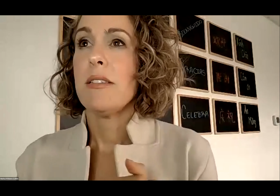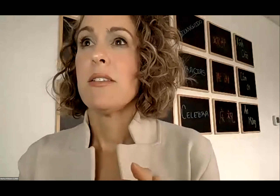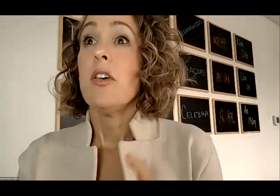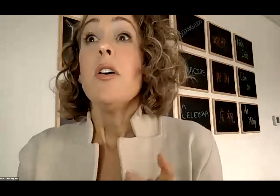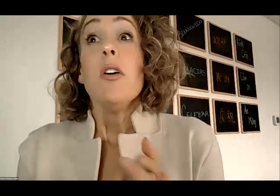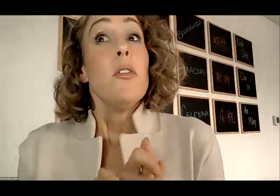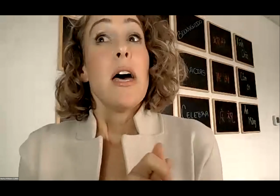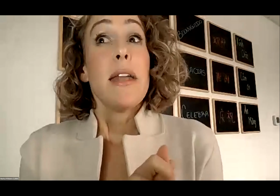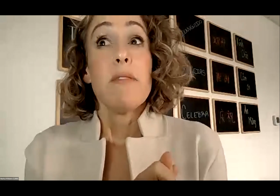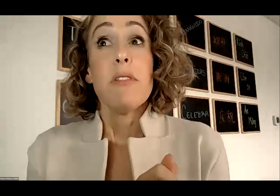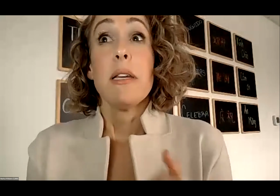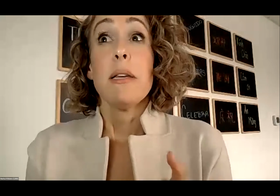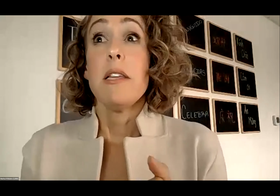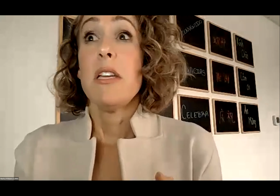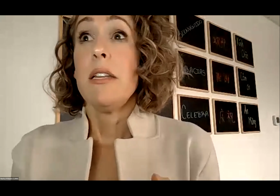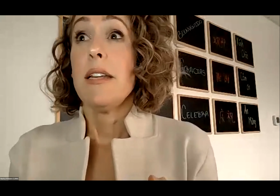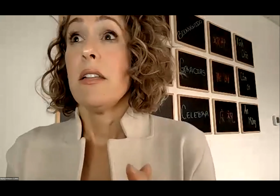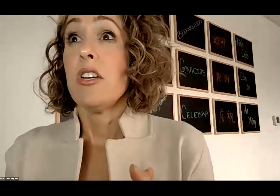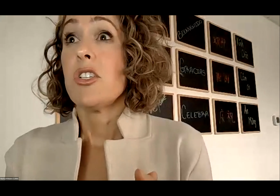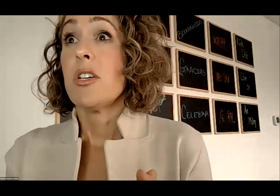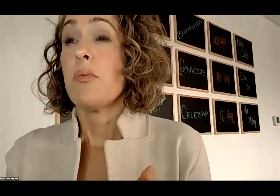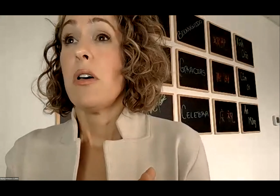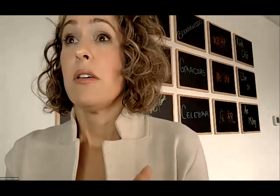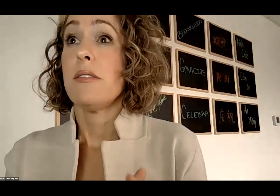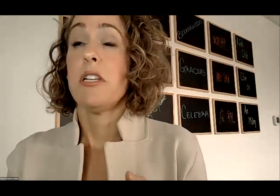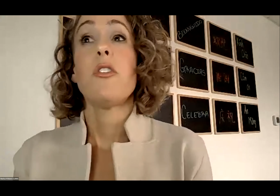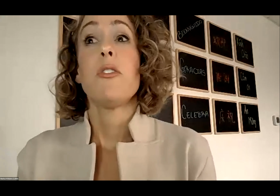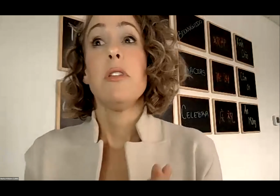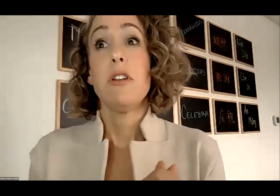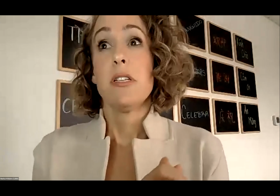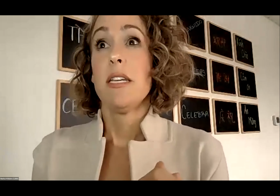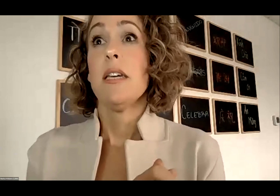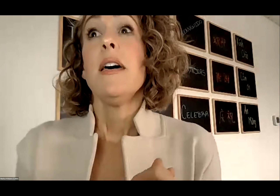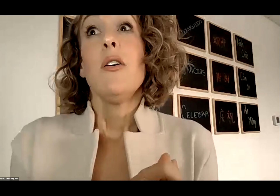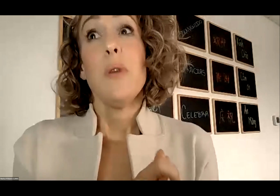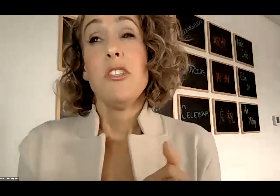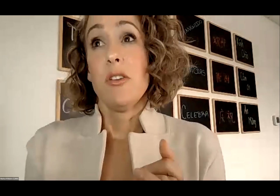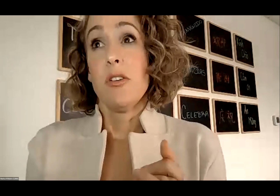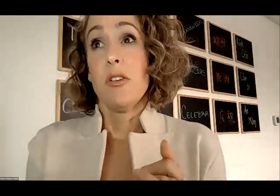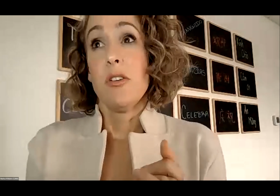that have limited English as well as limited or no literacy? We do.